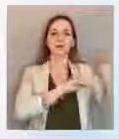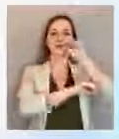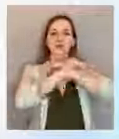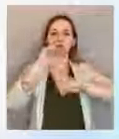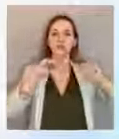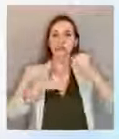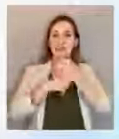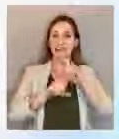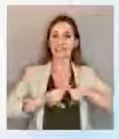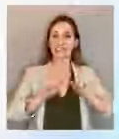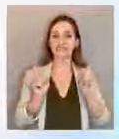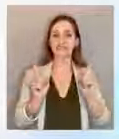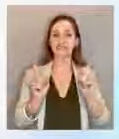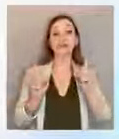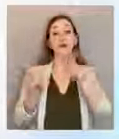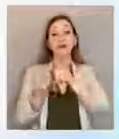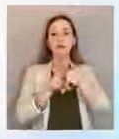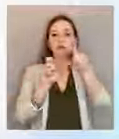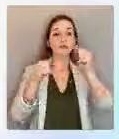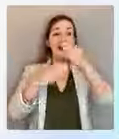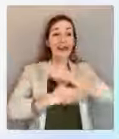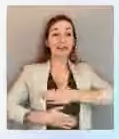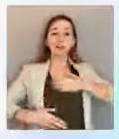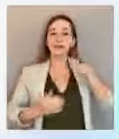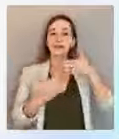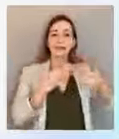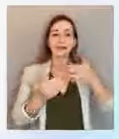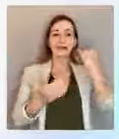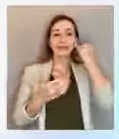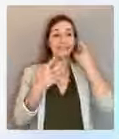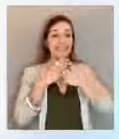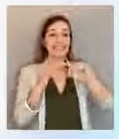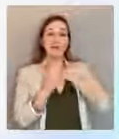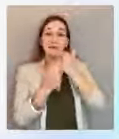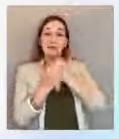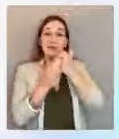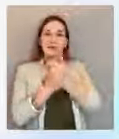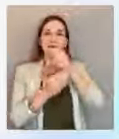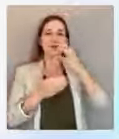But it's also a game that you can enjoy as a total beginner or something that you've played,